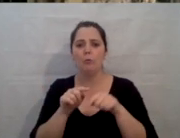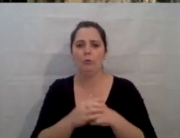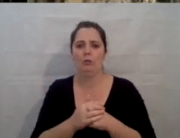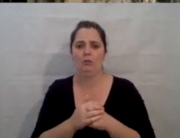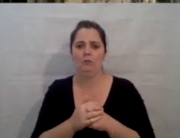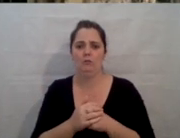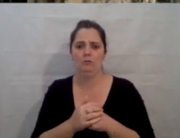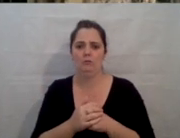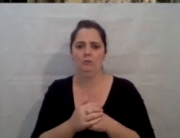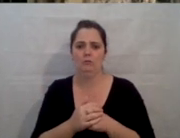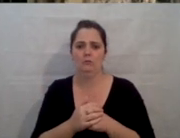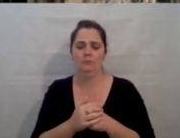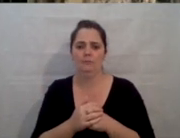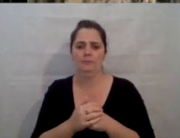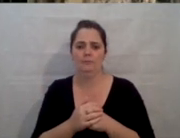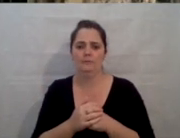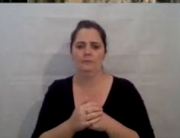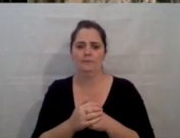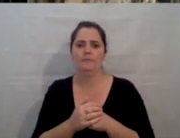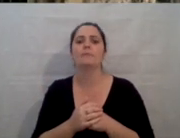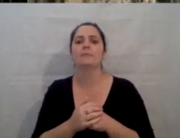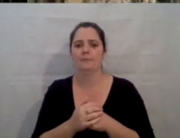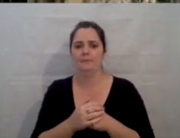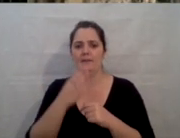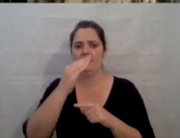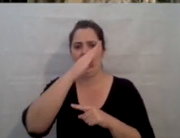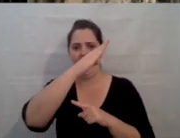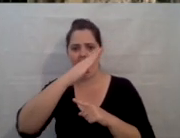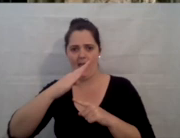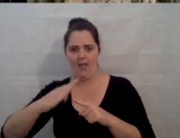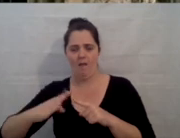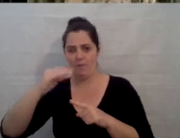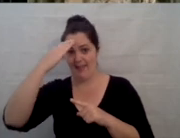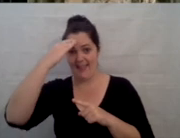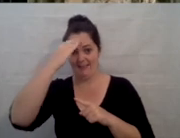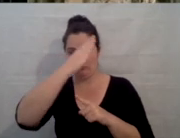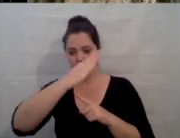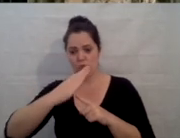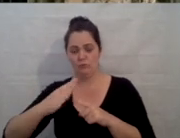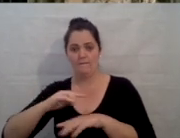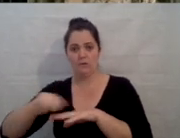from the top of Rachel's head right down to her foot there at the bottom, then what's the angle from that foot back to her hand?